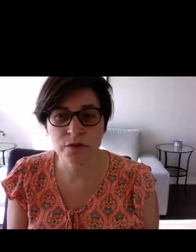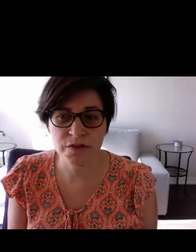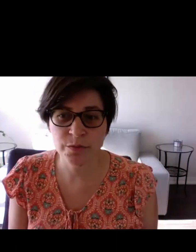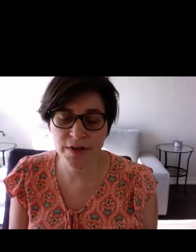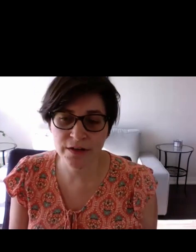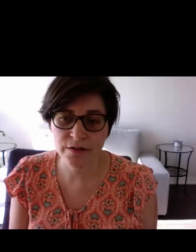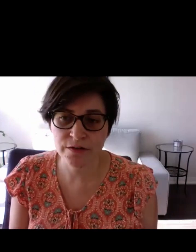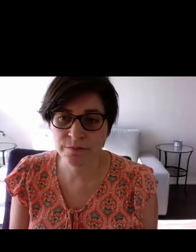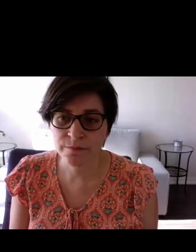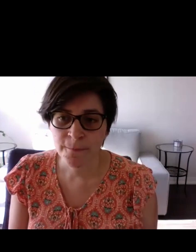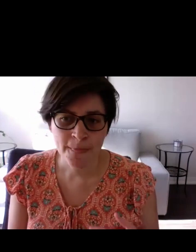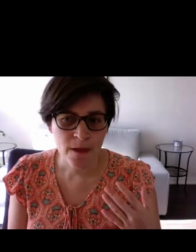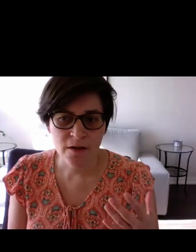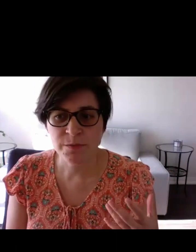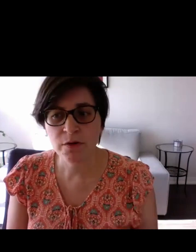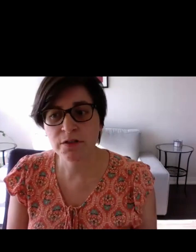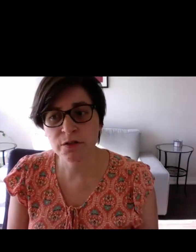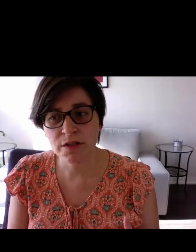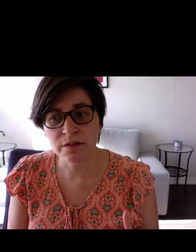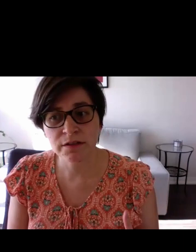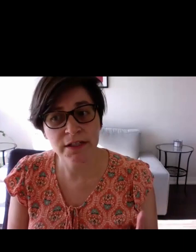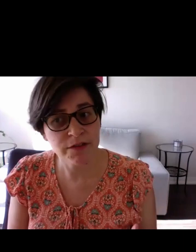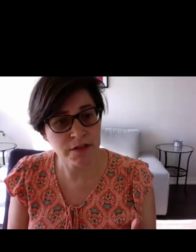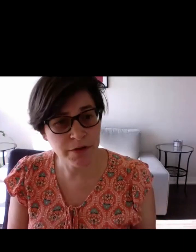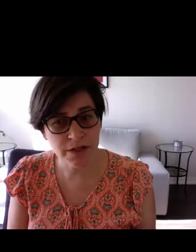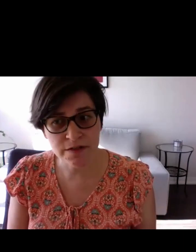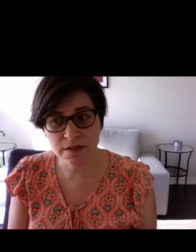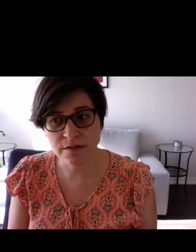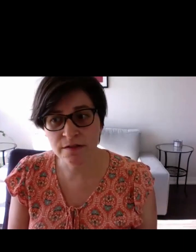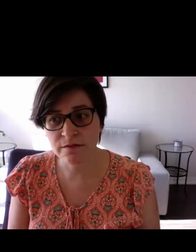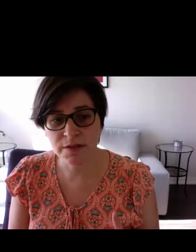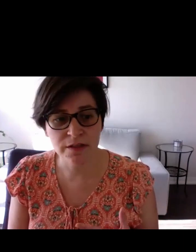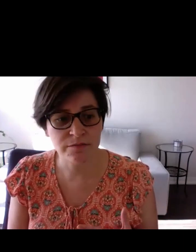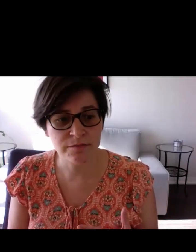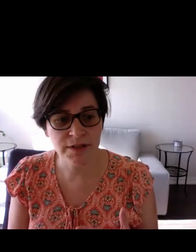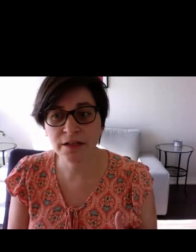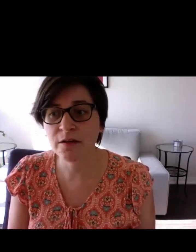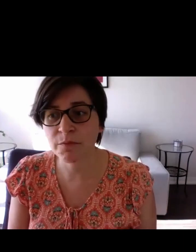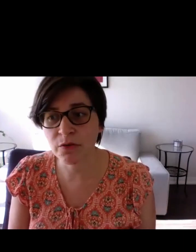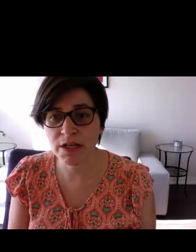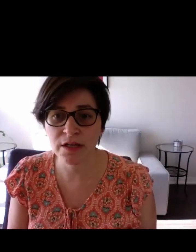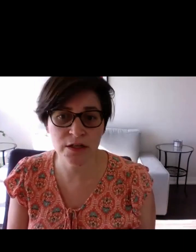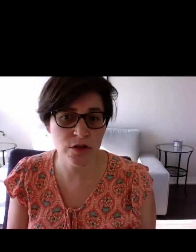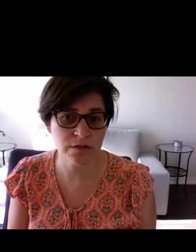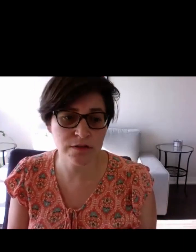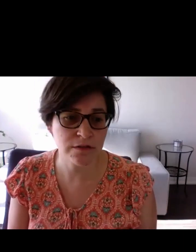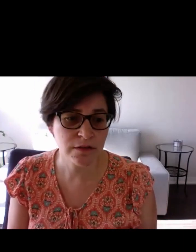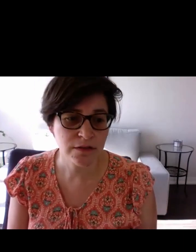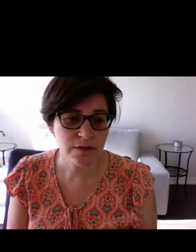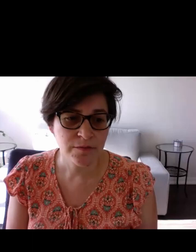service providers have spoken to the lived experiences, the in-community conditions,